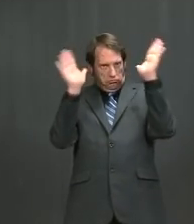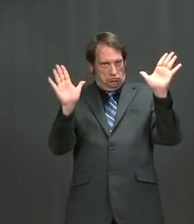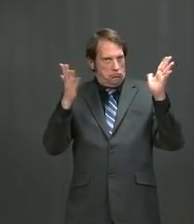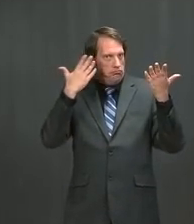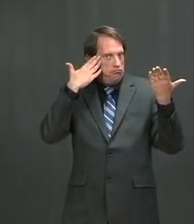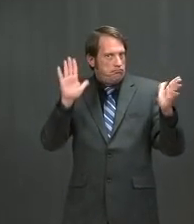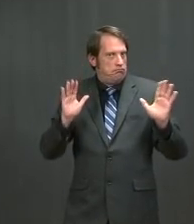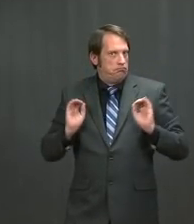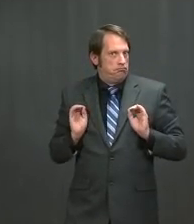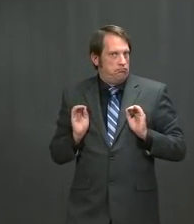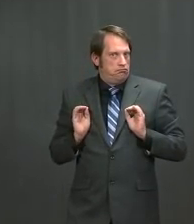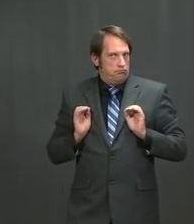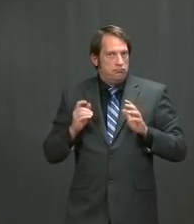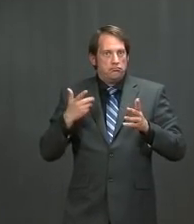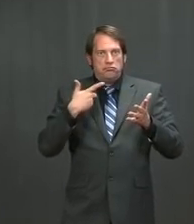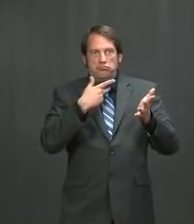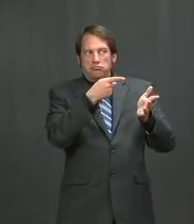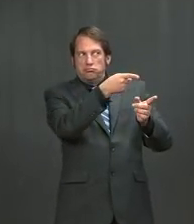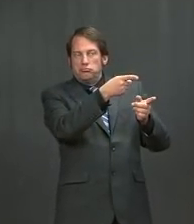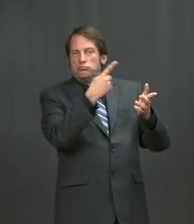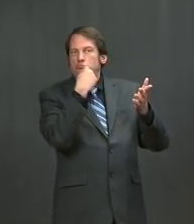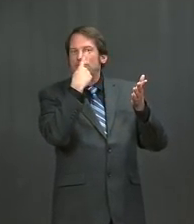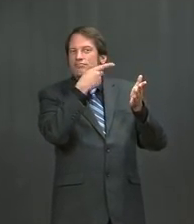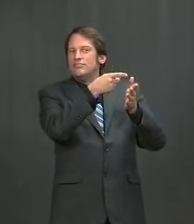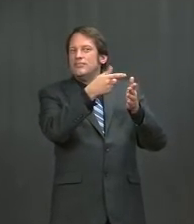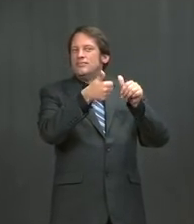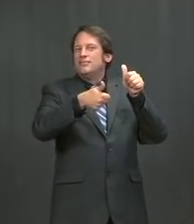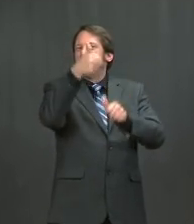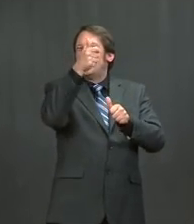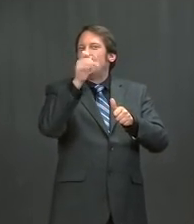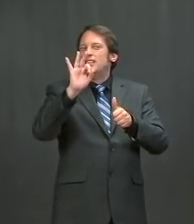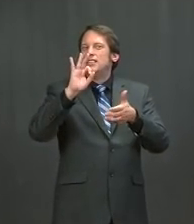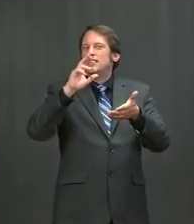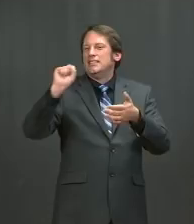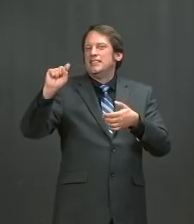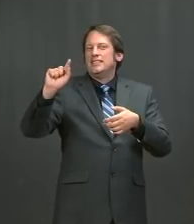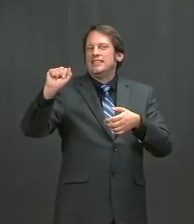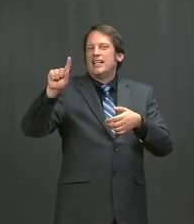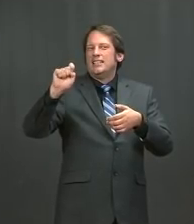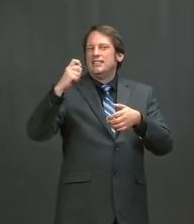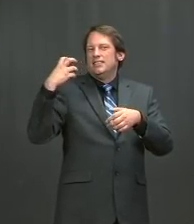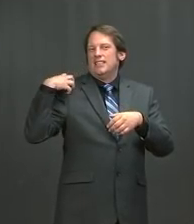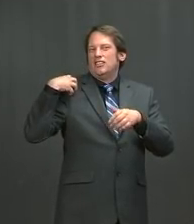had a conversation with his counterpart; also, the Secretary of Defense had a conversation with his counterpart.